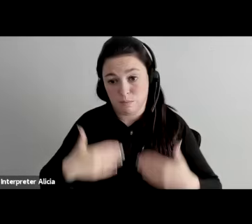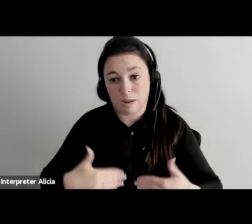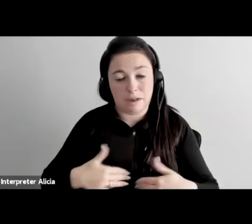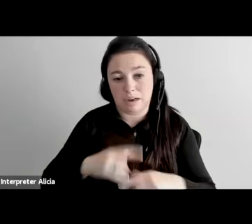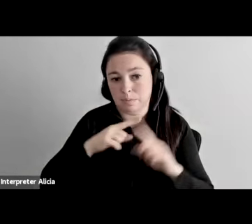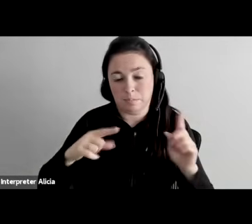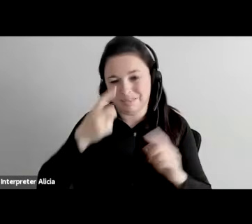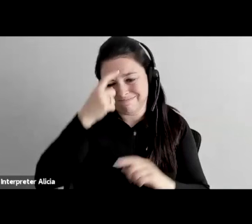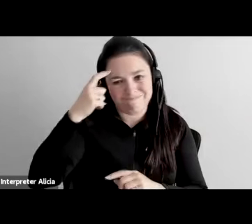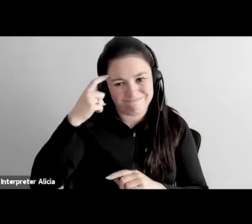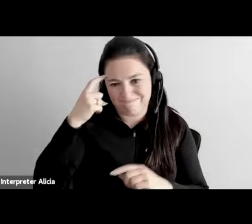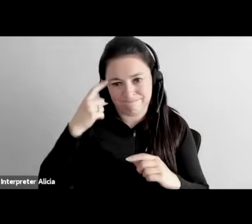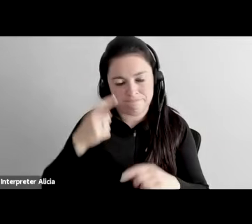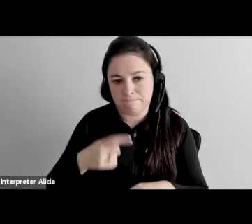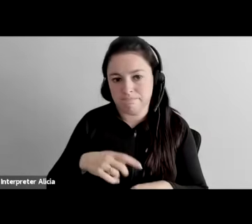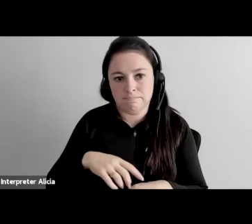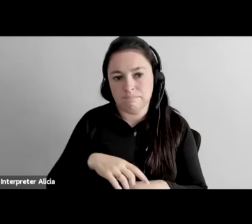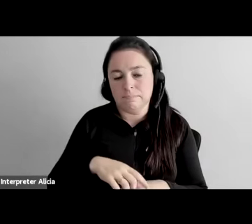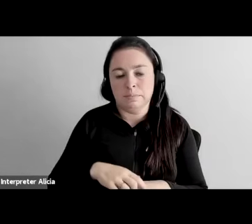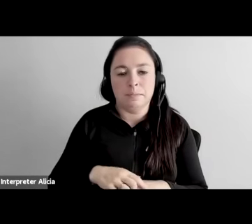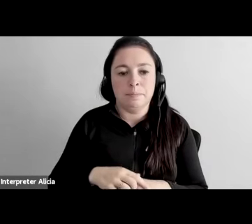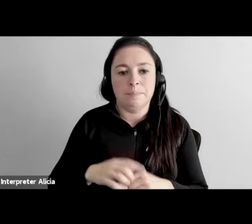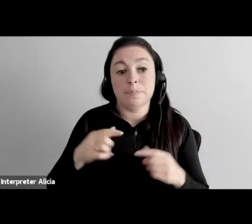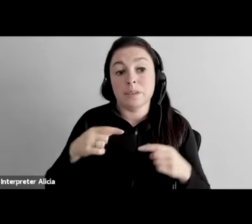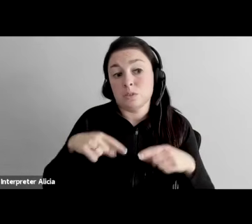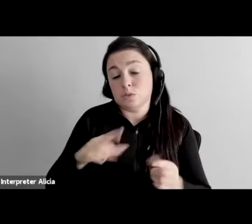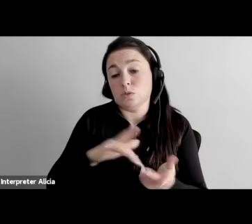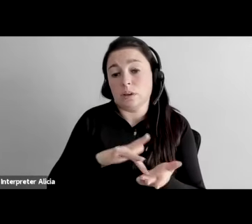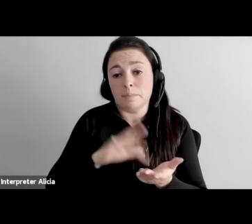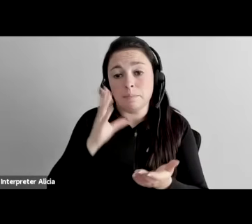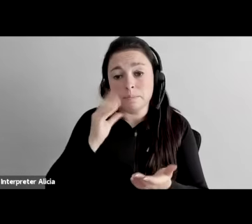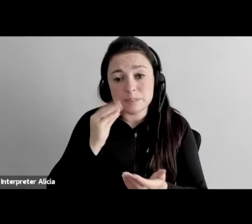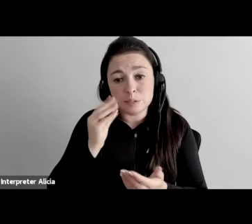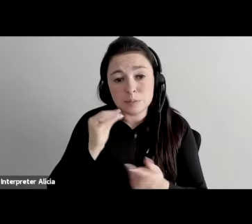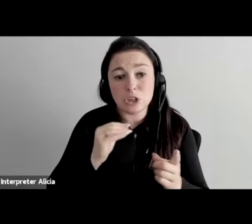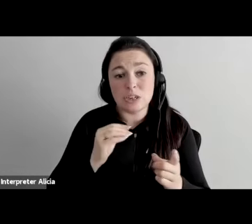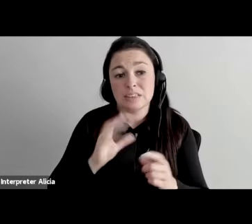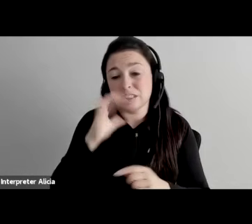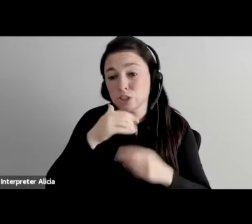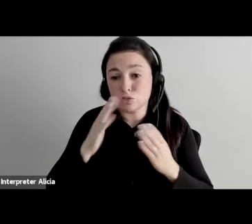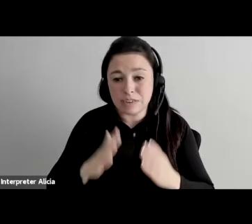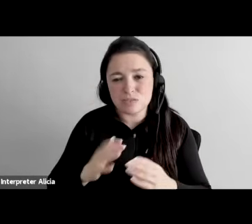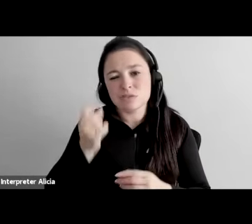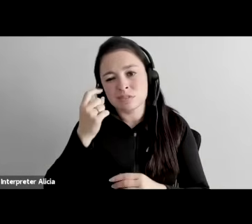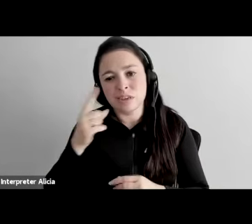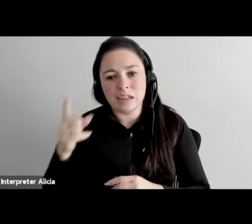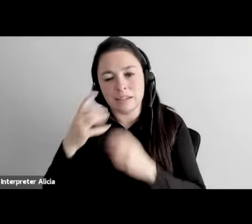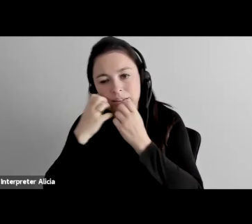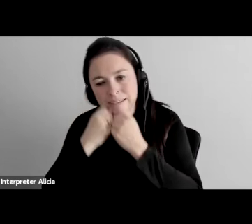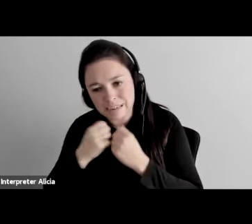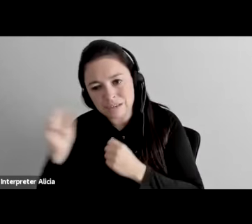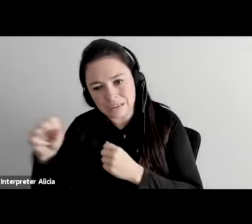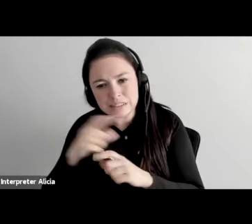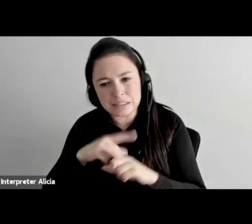So in medical settings, having strangers, albeit passionate ones, touching my body was very hard.